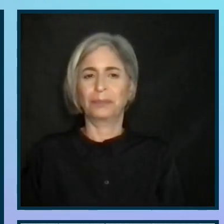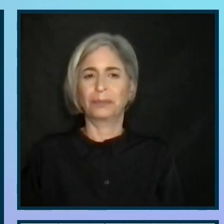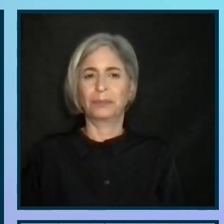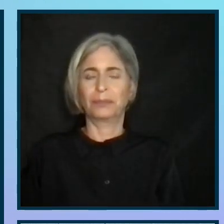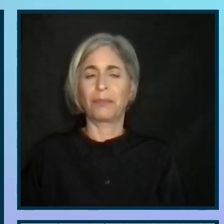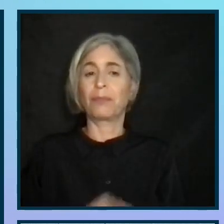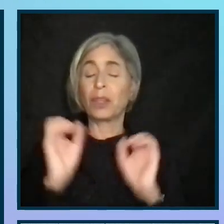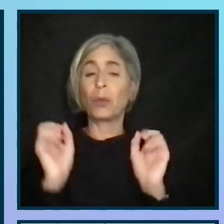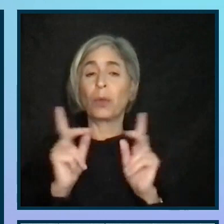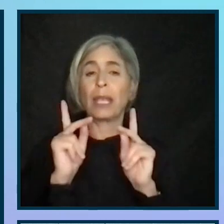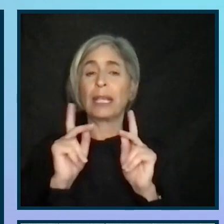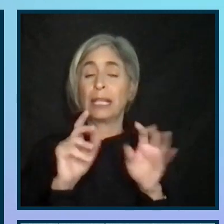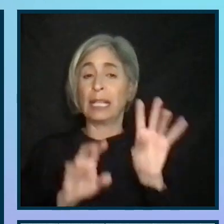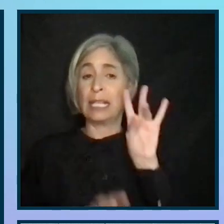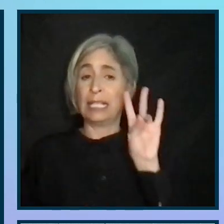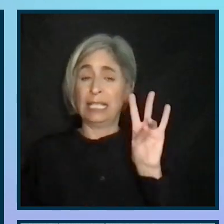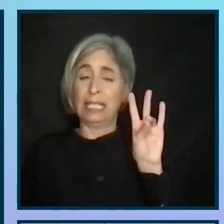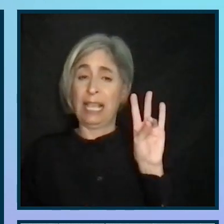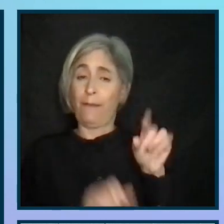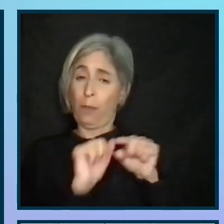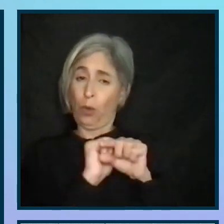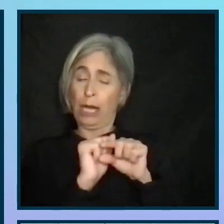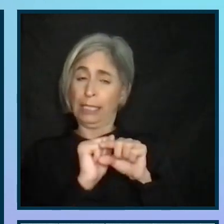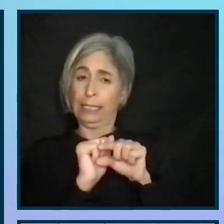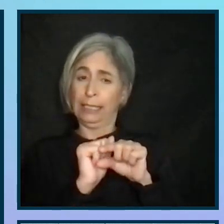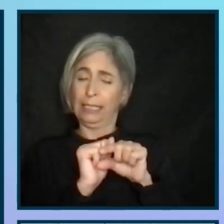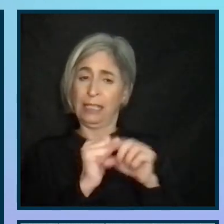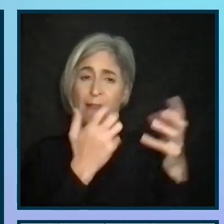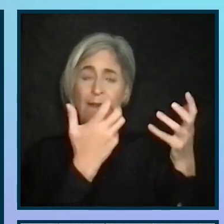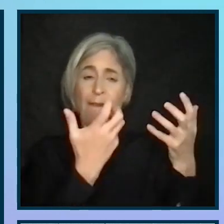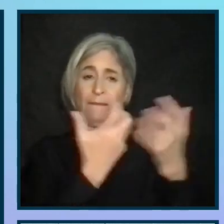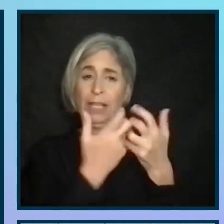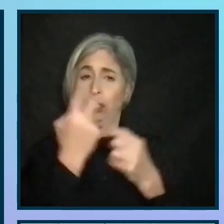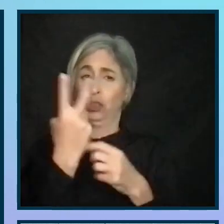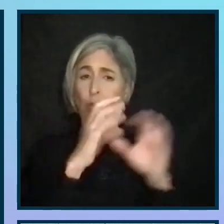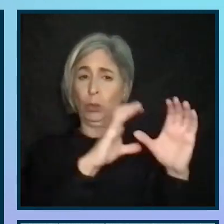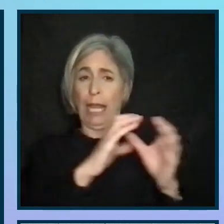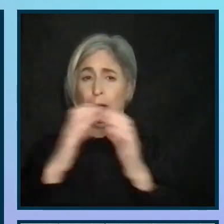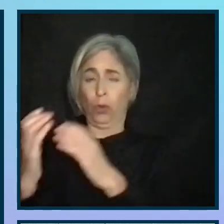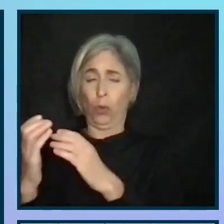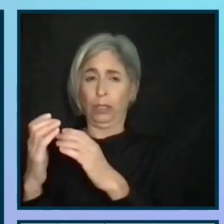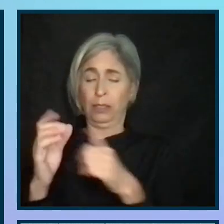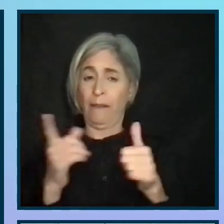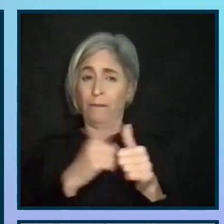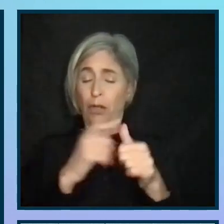All right. So the seven practices fit into two categories. The first, being the foundational practices